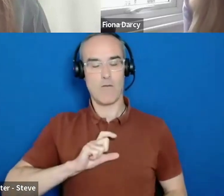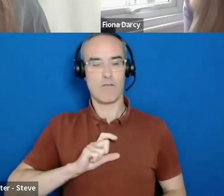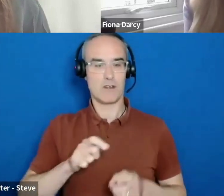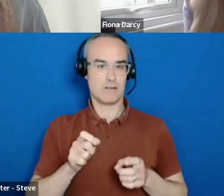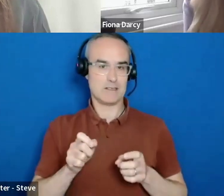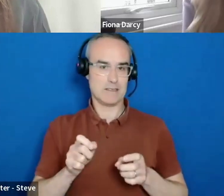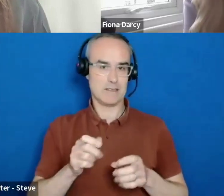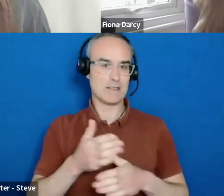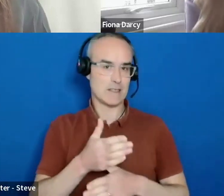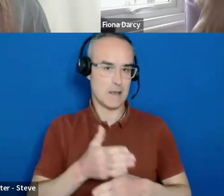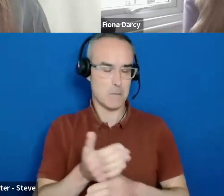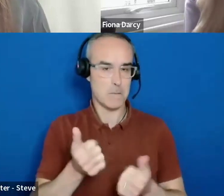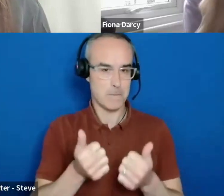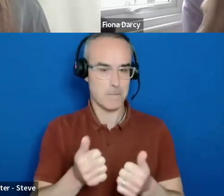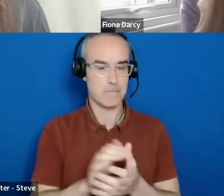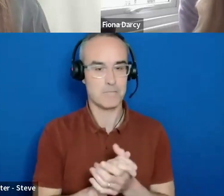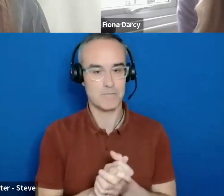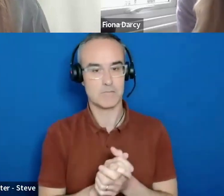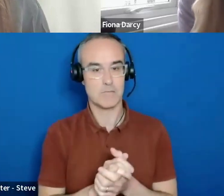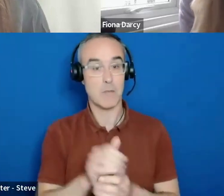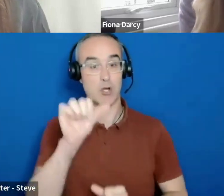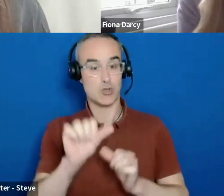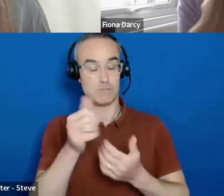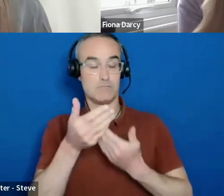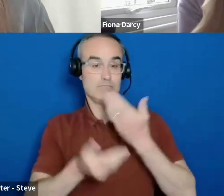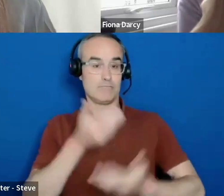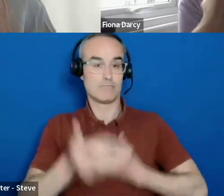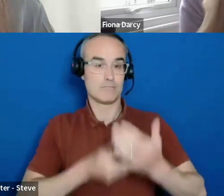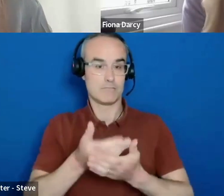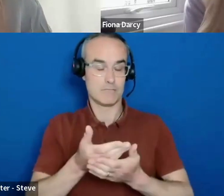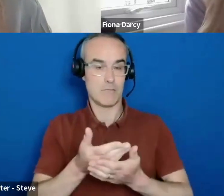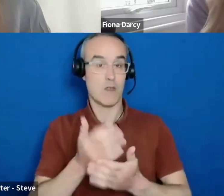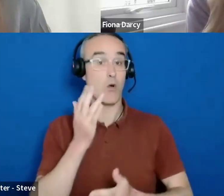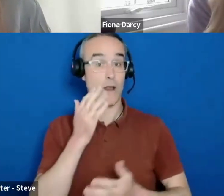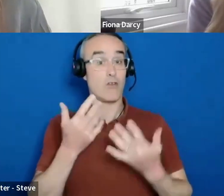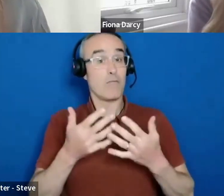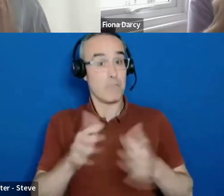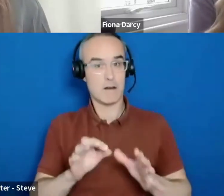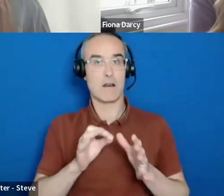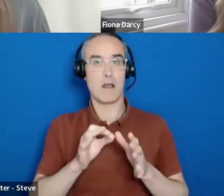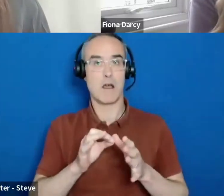So just to give you a very brief overview of the process after you've applied. So once you apply for a role